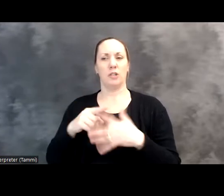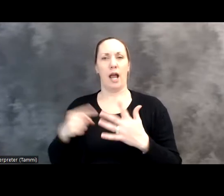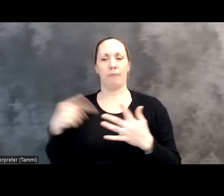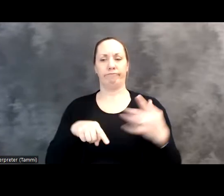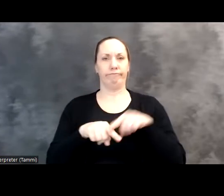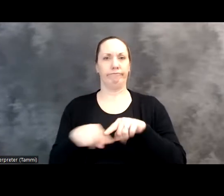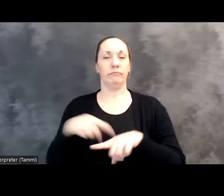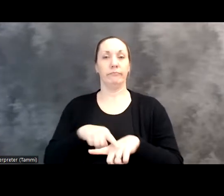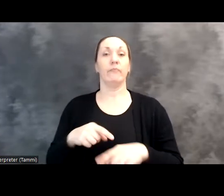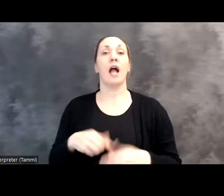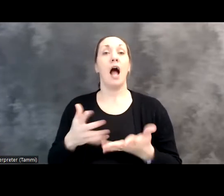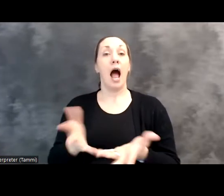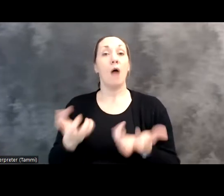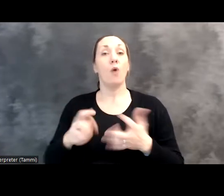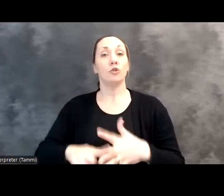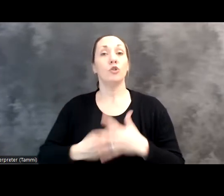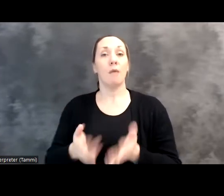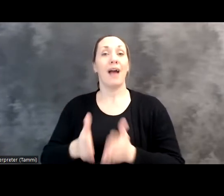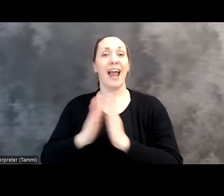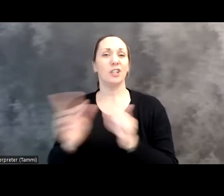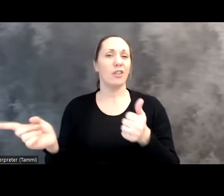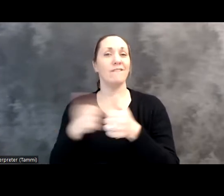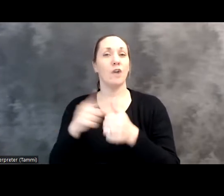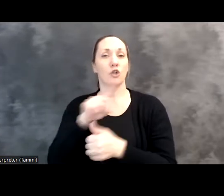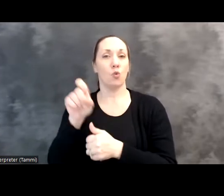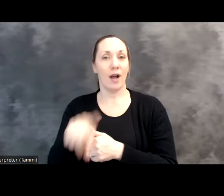, and the intersection among these issues.